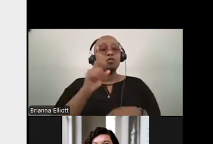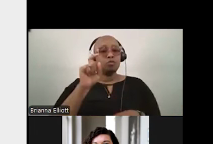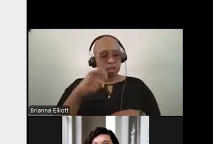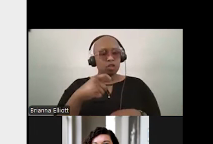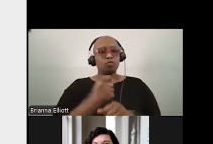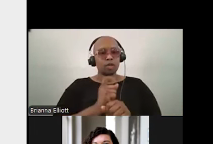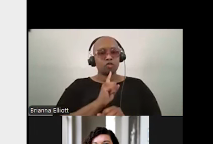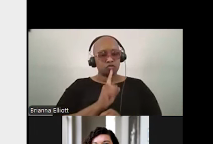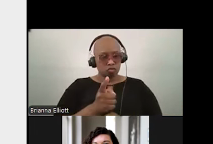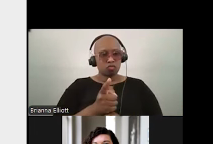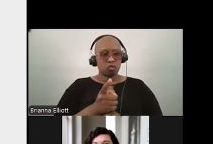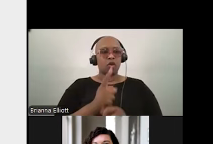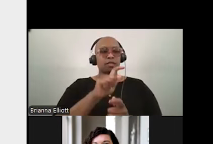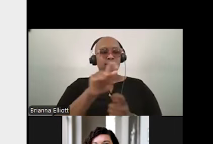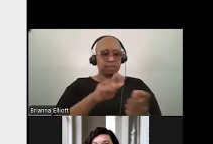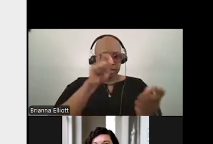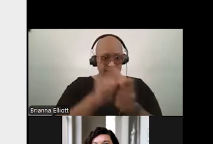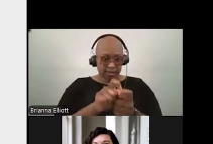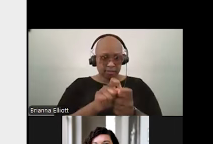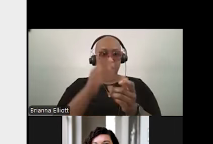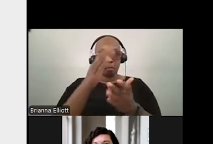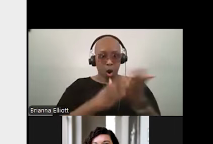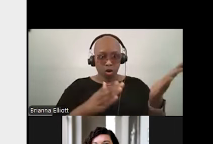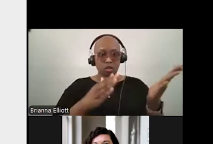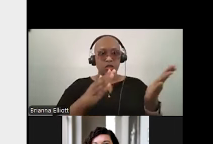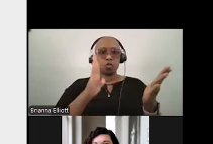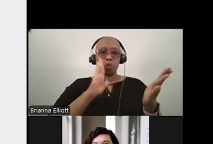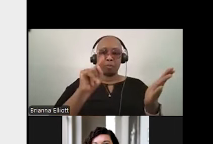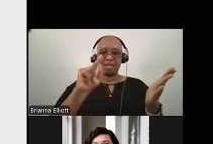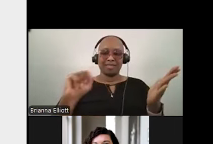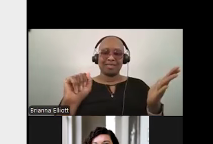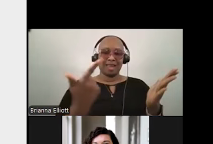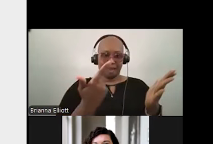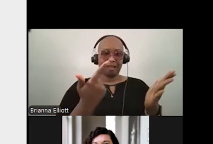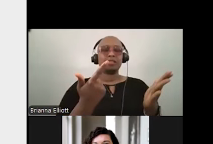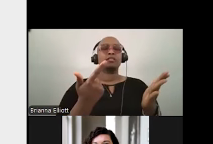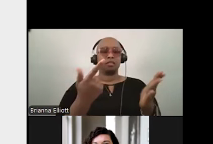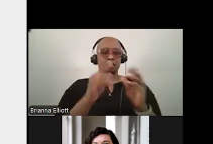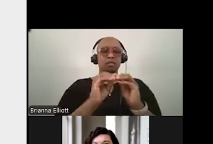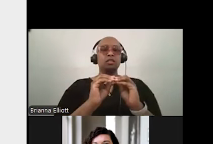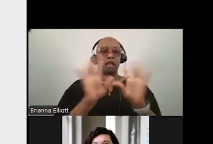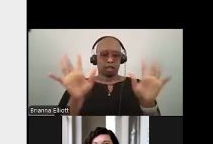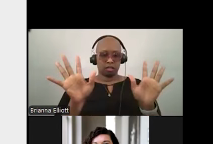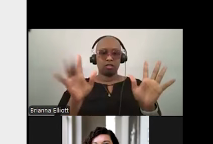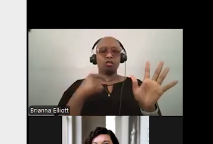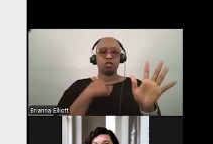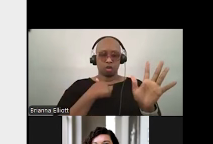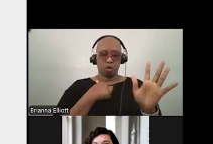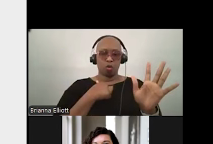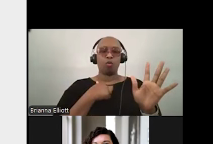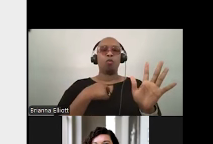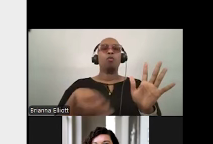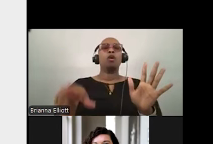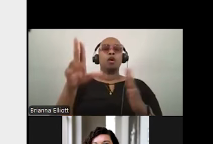tagged clearly. So together when you put together the idea of headers, bookmarks, and tags, you're